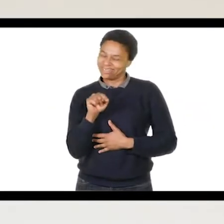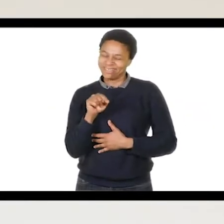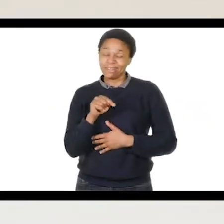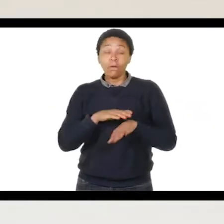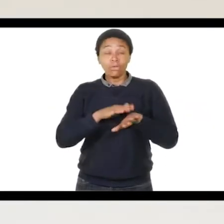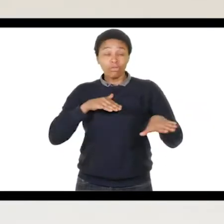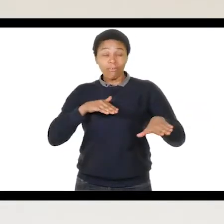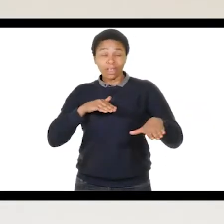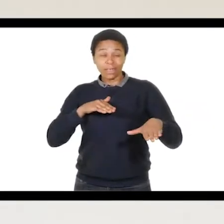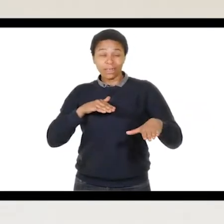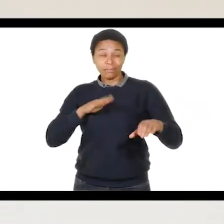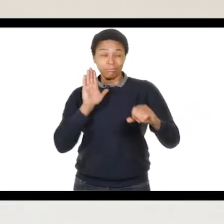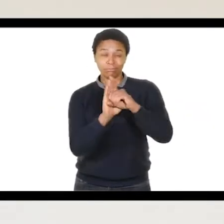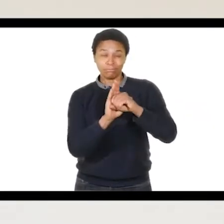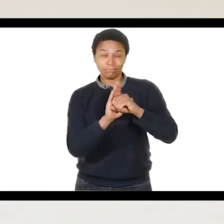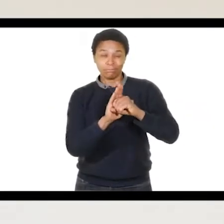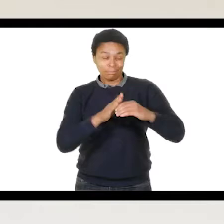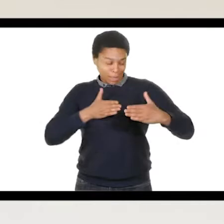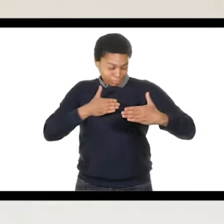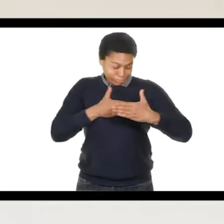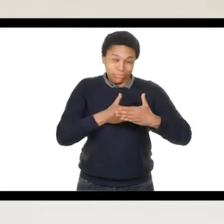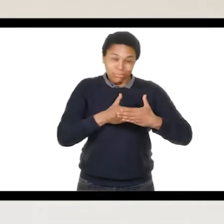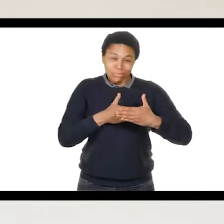But it certainly stopped traffic! Certainly did!